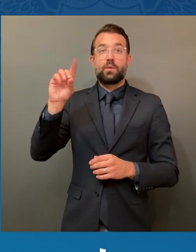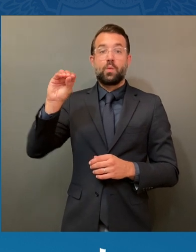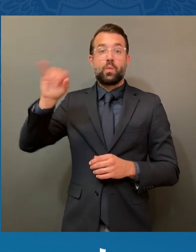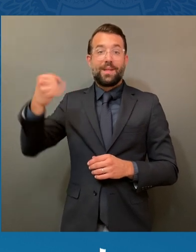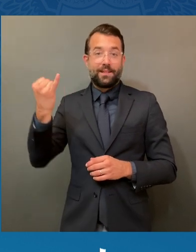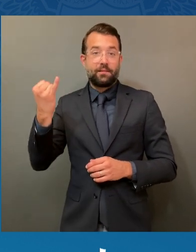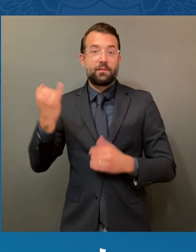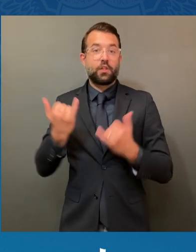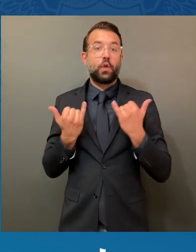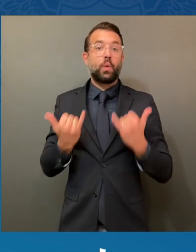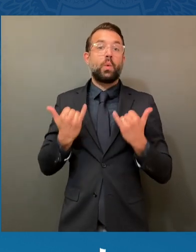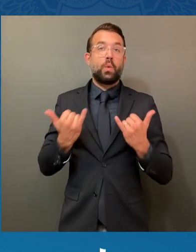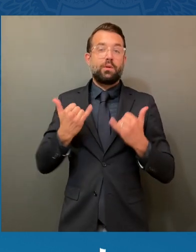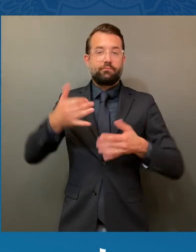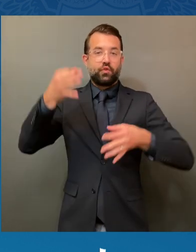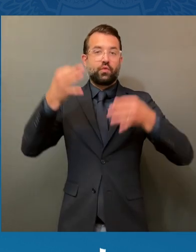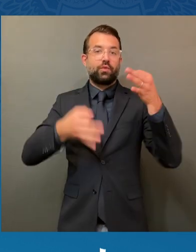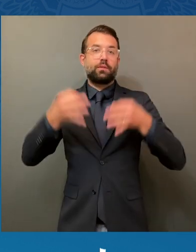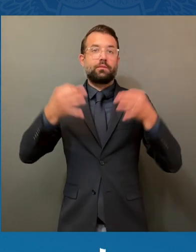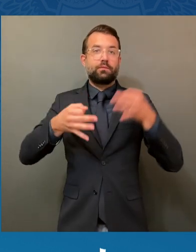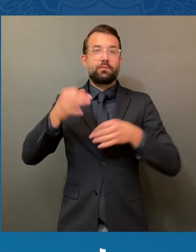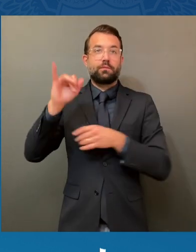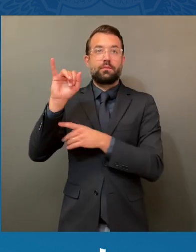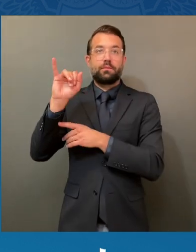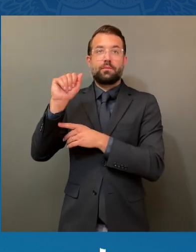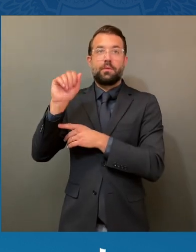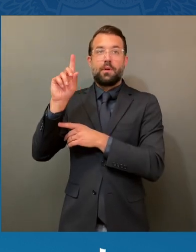fighting to protect access to emergency medical care.